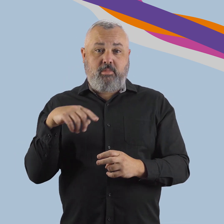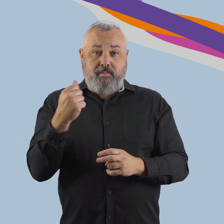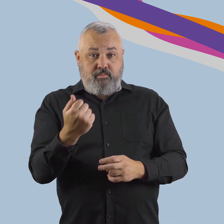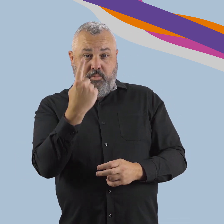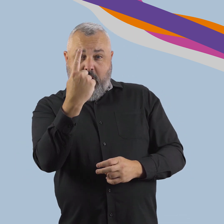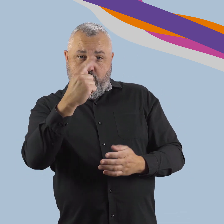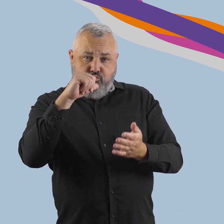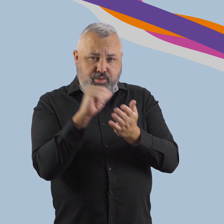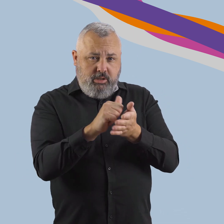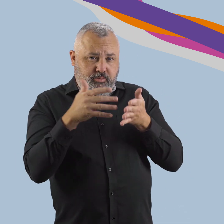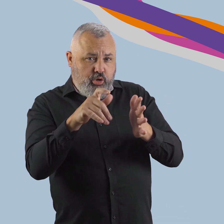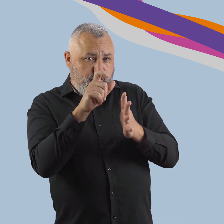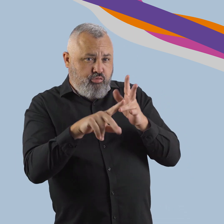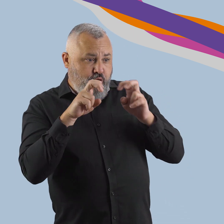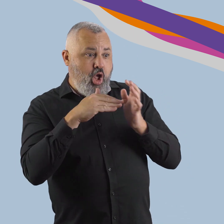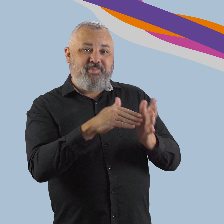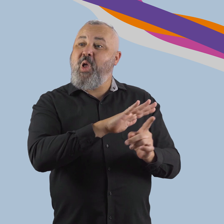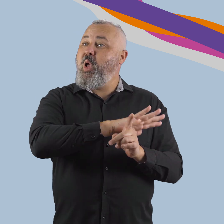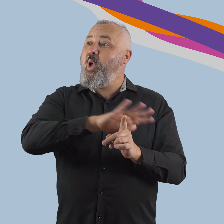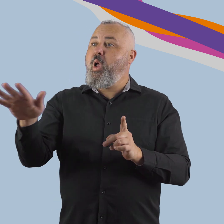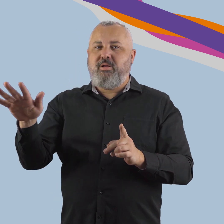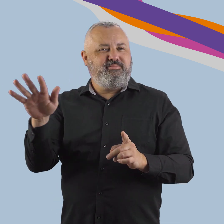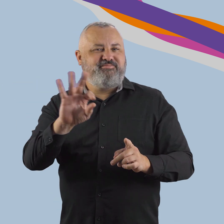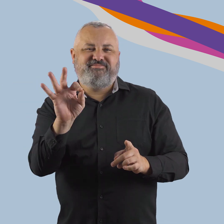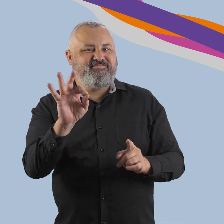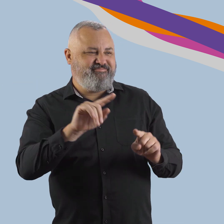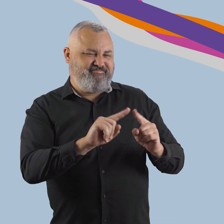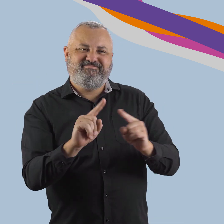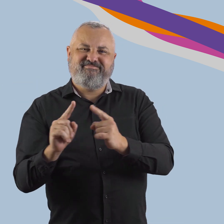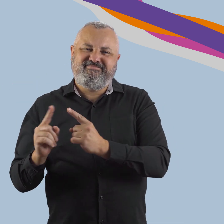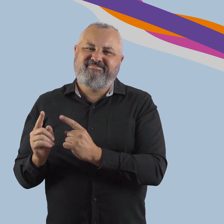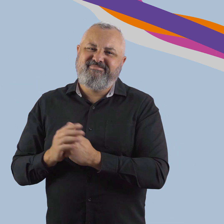There is no single "right" way to do research that has a positive impact for everyone involved.